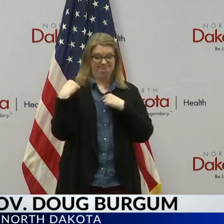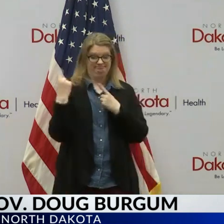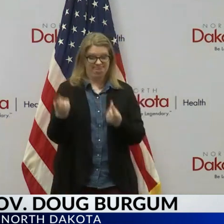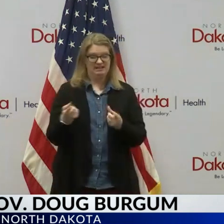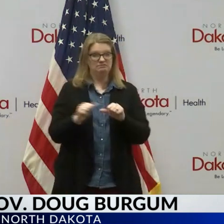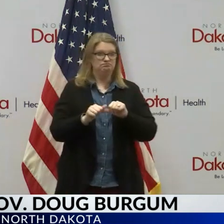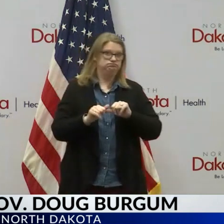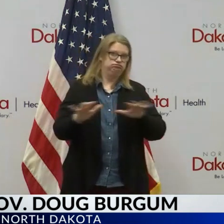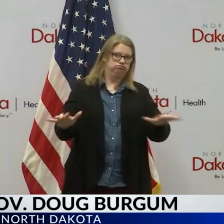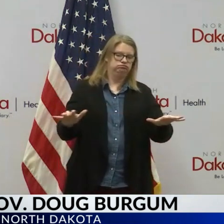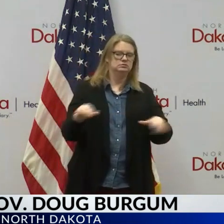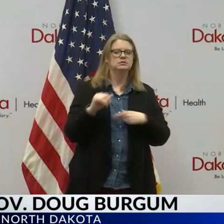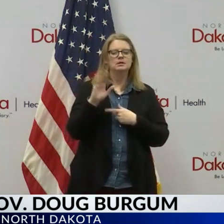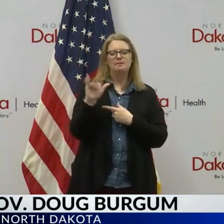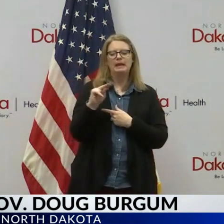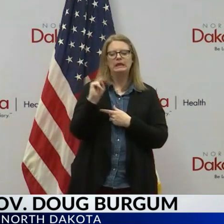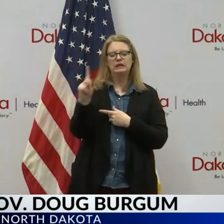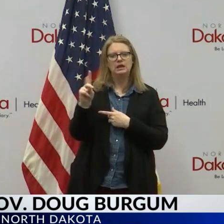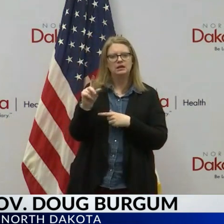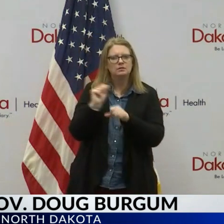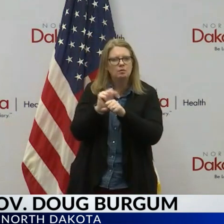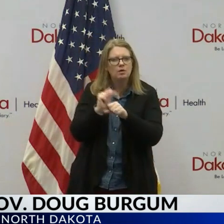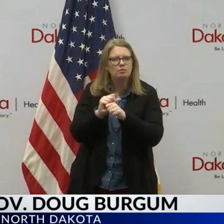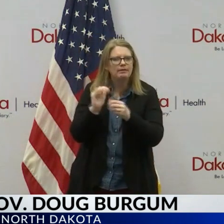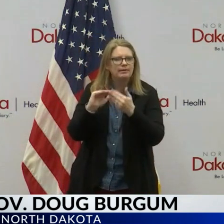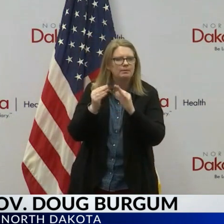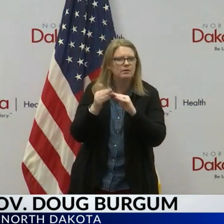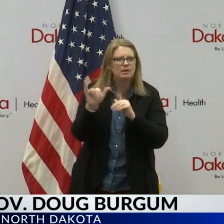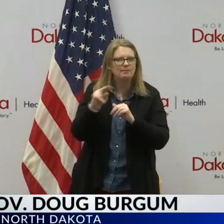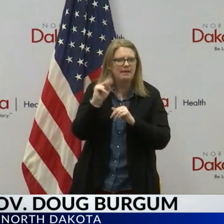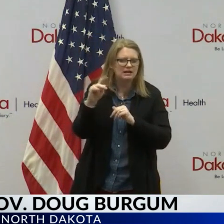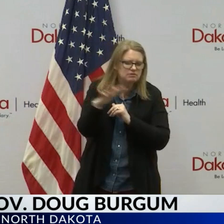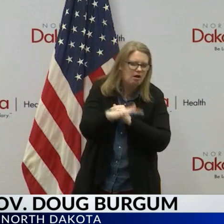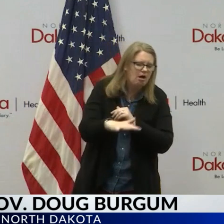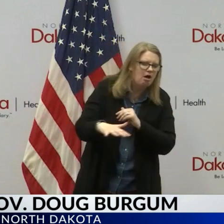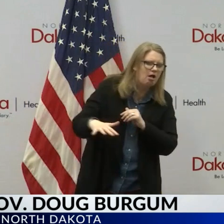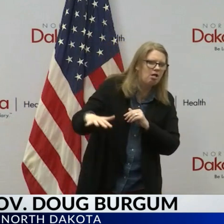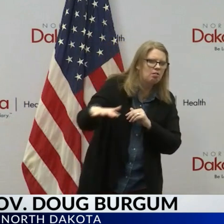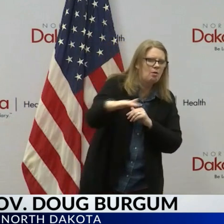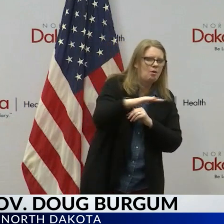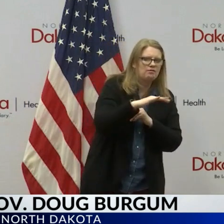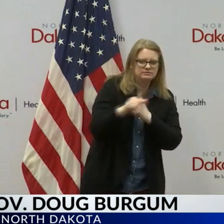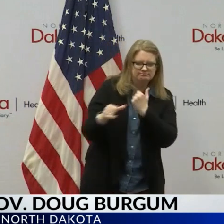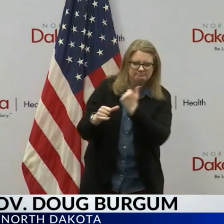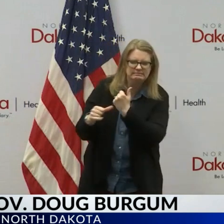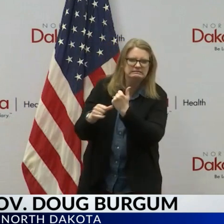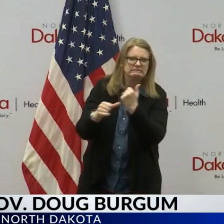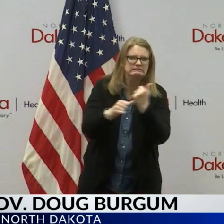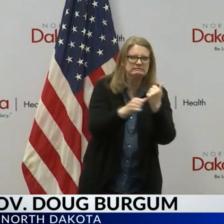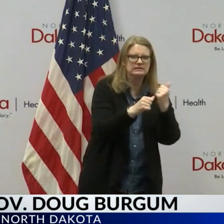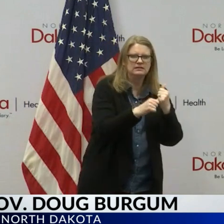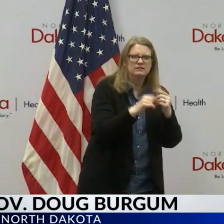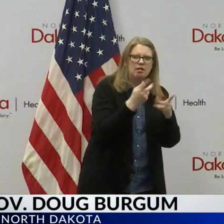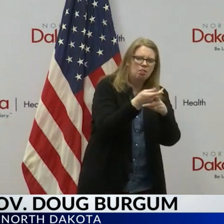GIVES US A COMPETITIVE ADVANTAGE NEARLY ALL THE TIME BUT ESPECIALLY RIGHT NOW. SINCE THE PANDEMIC BEGAN, WE